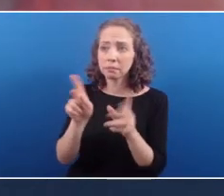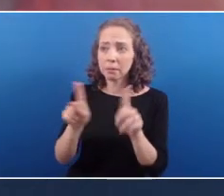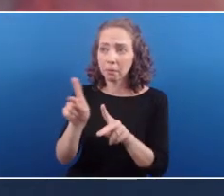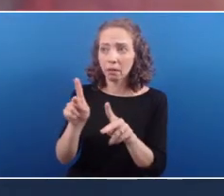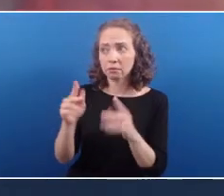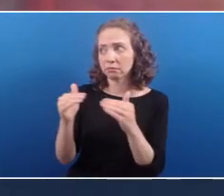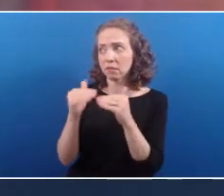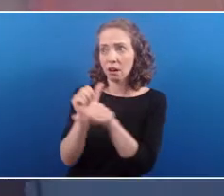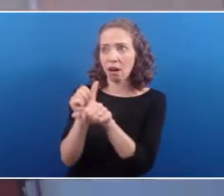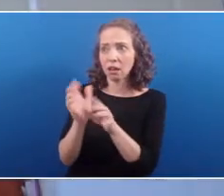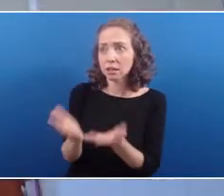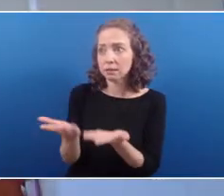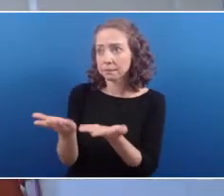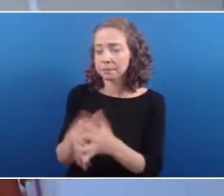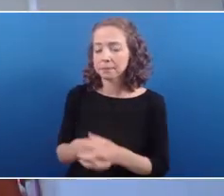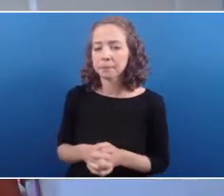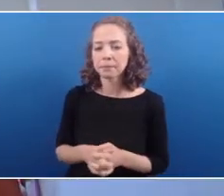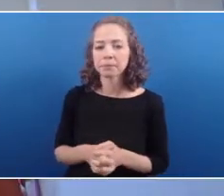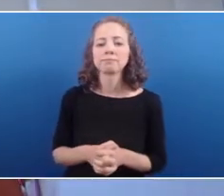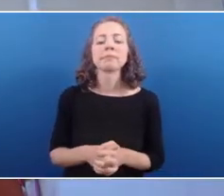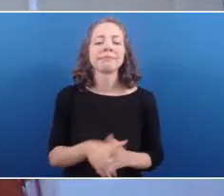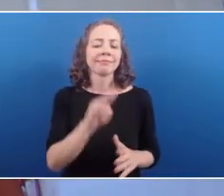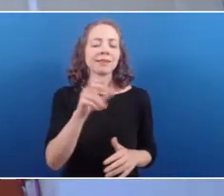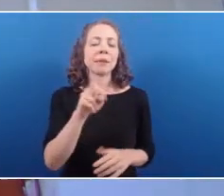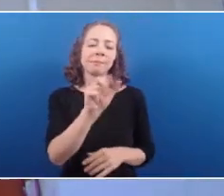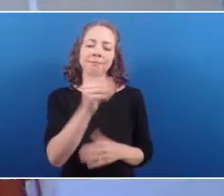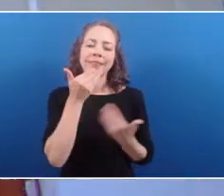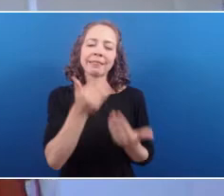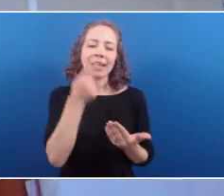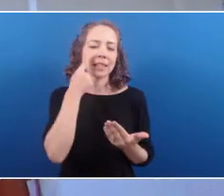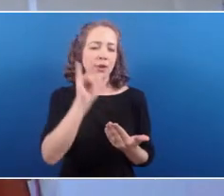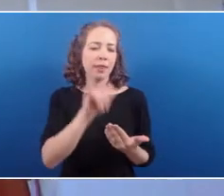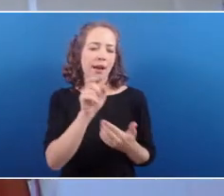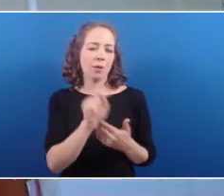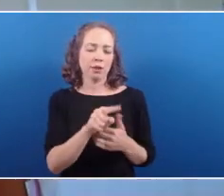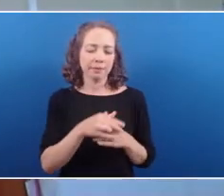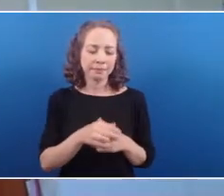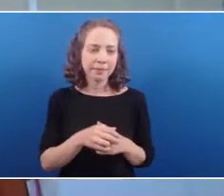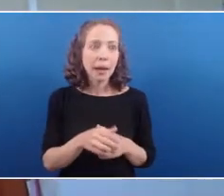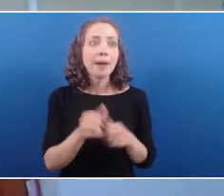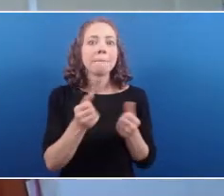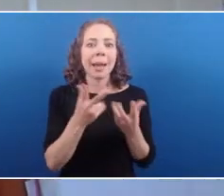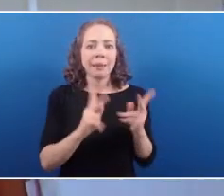Yeah, thanks for that question, Crystal. I think so many people right now have camera fatigue.